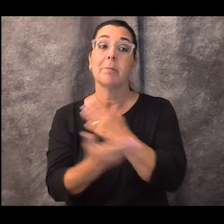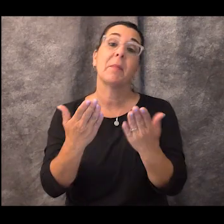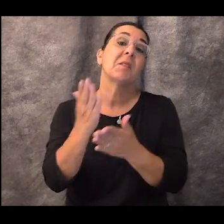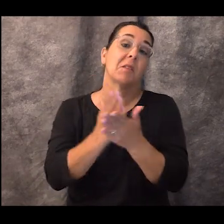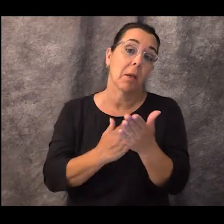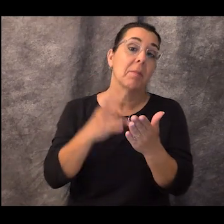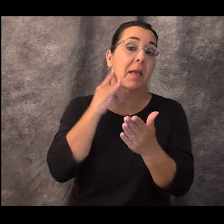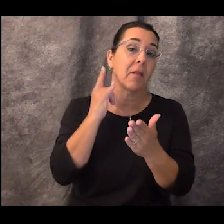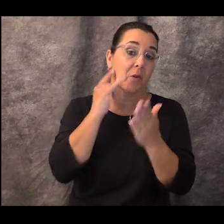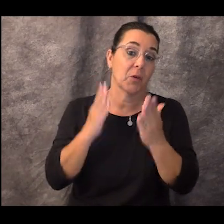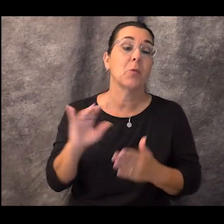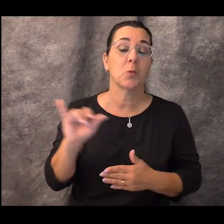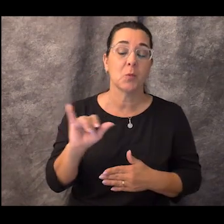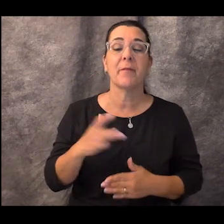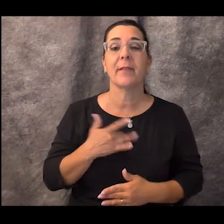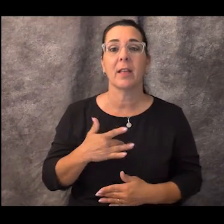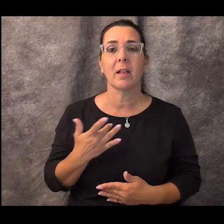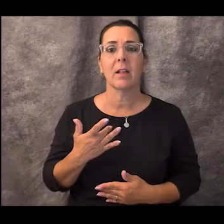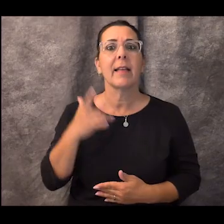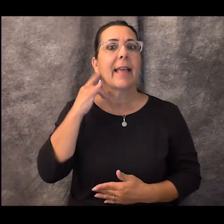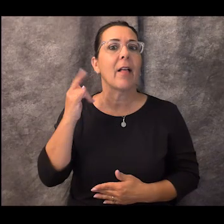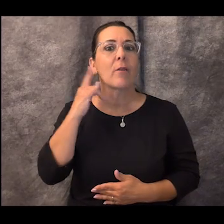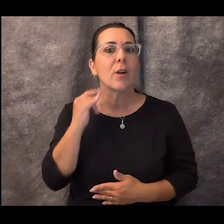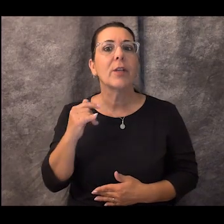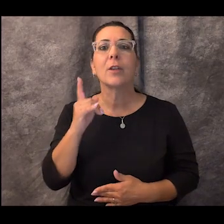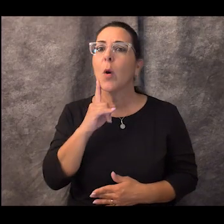feel like California dark blue,